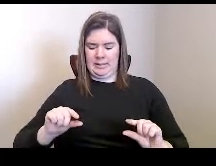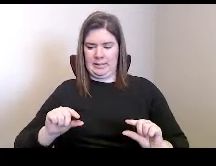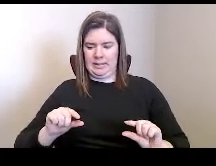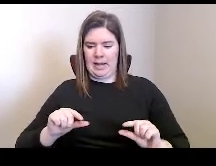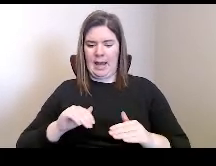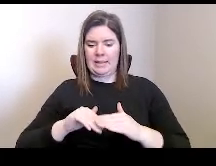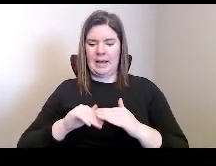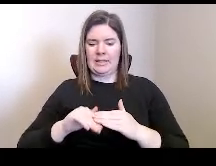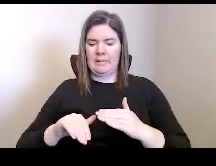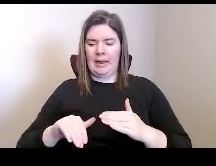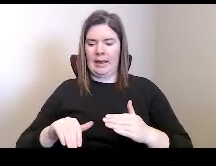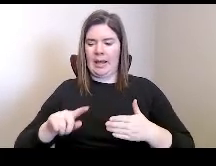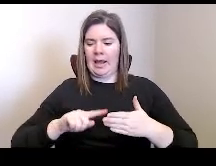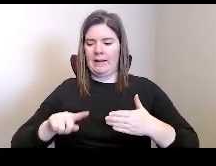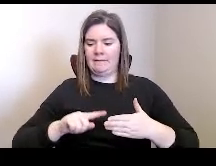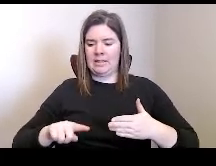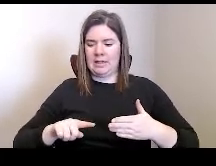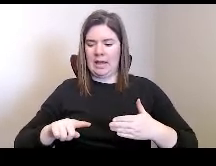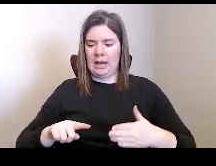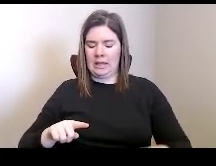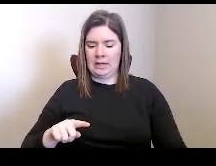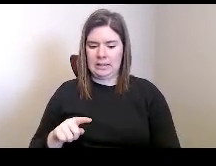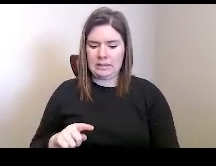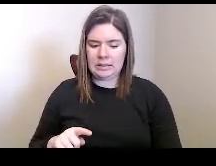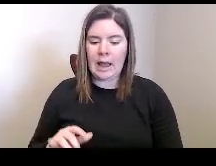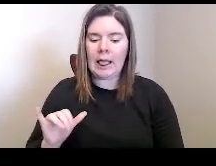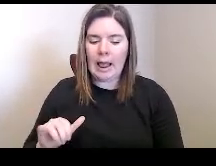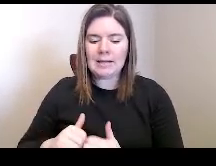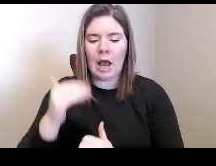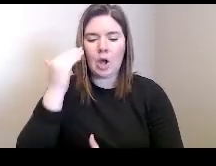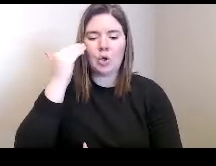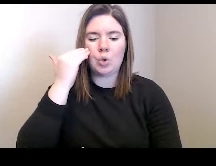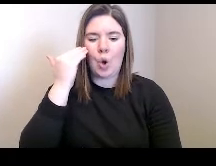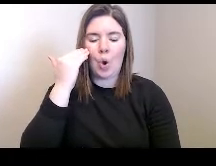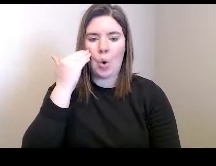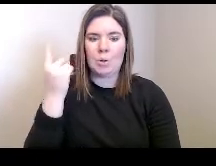and that's your key that there's something going wrong, so I'm going to go to this.